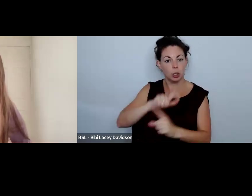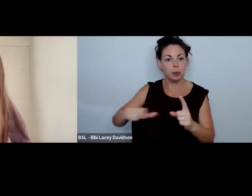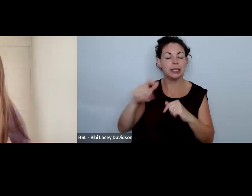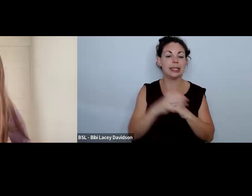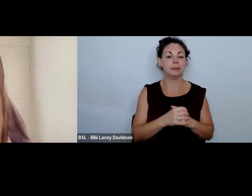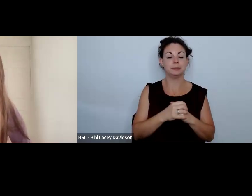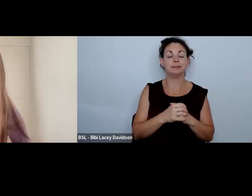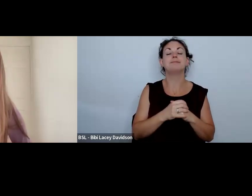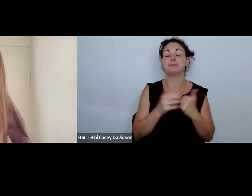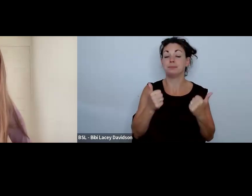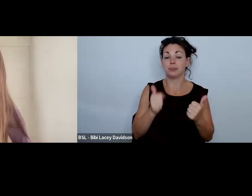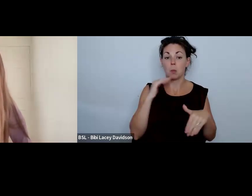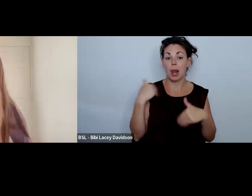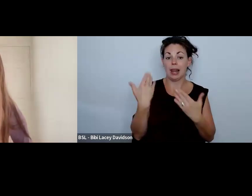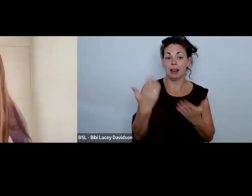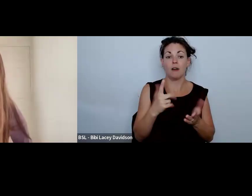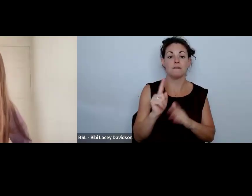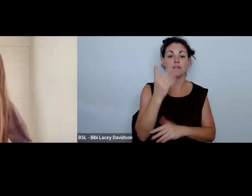Robert: Thanks, Amelia and hello, everyone.